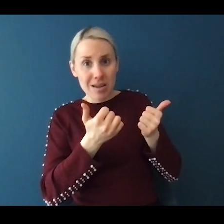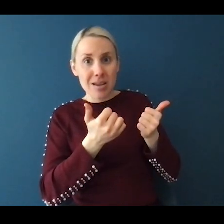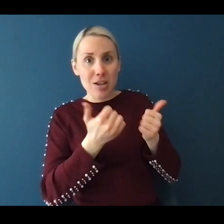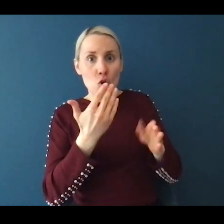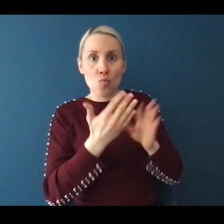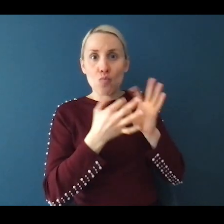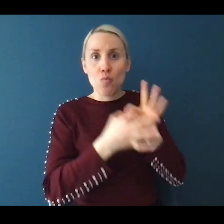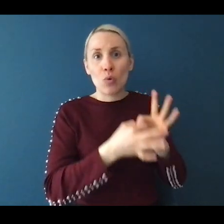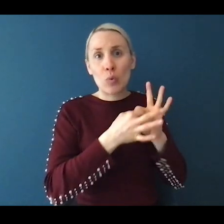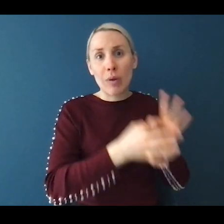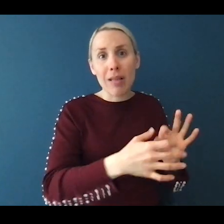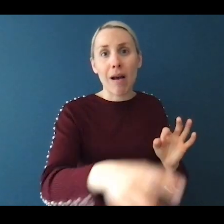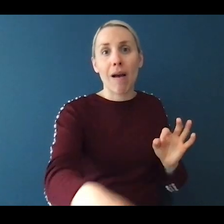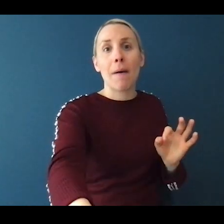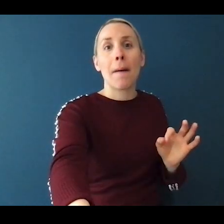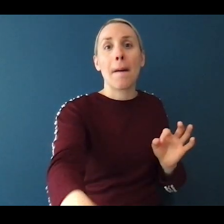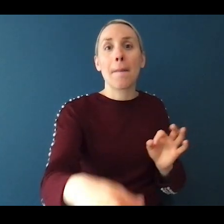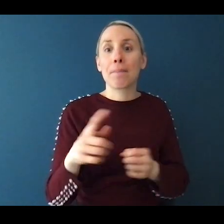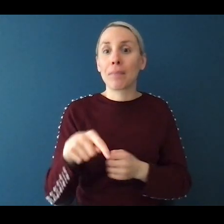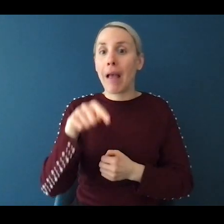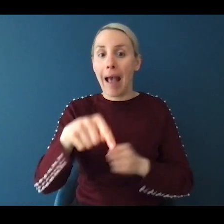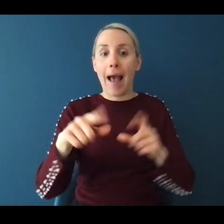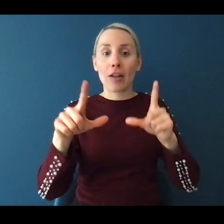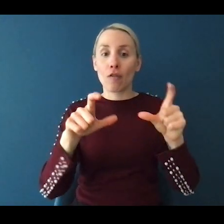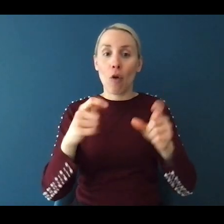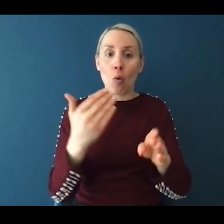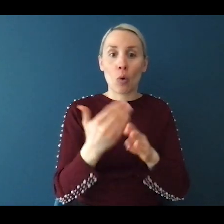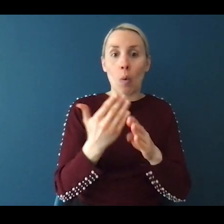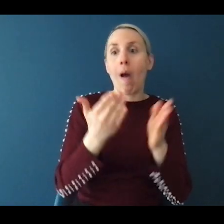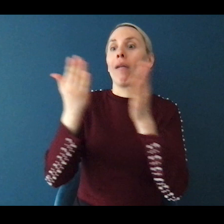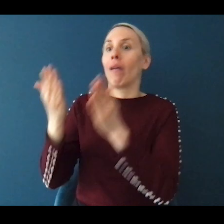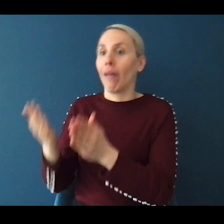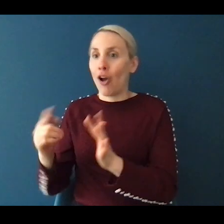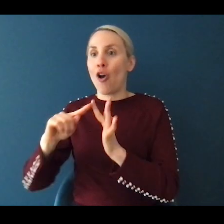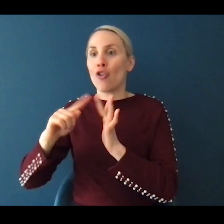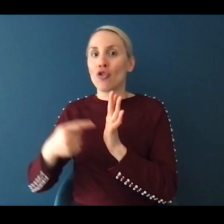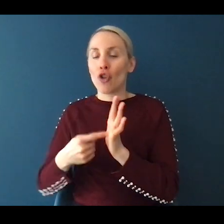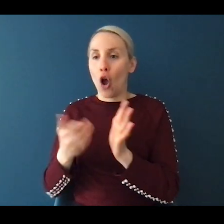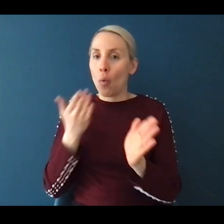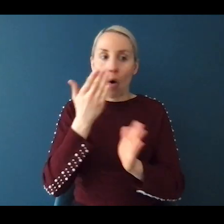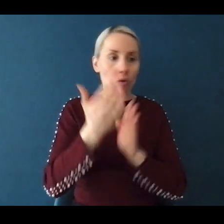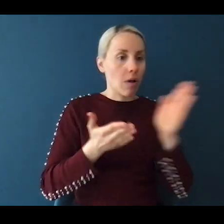it was really great you know having this network from both Jerwood and Photoworks to allow